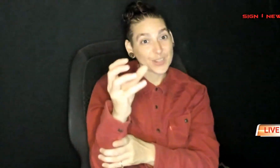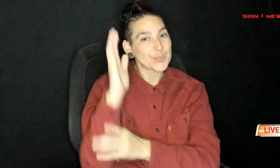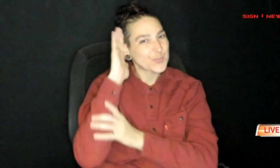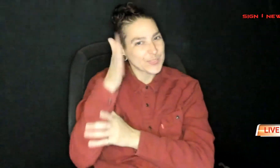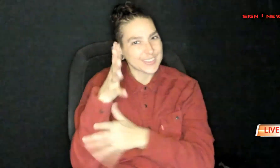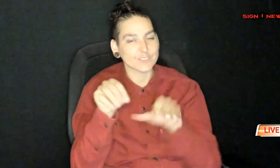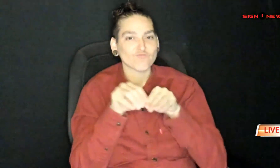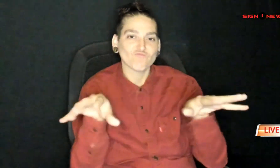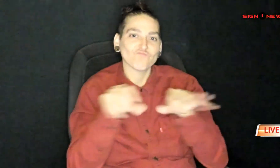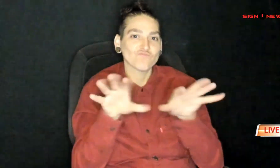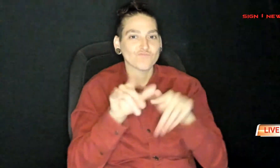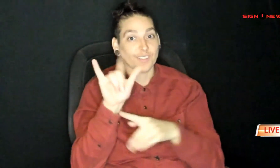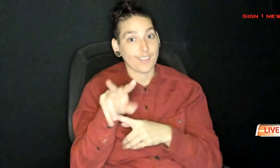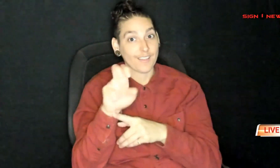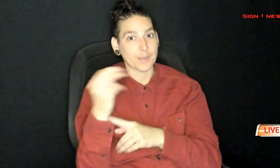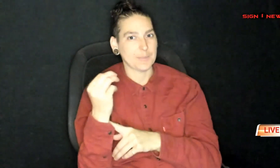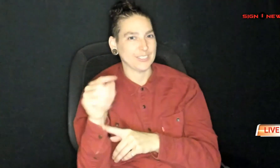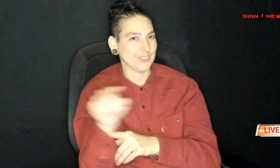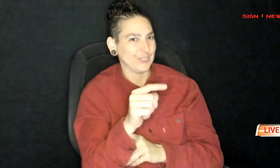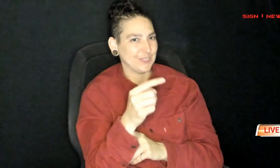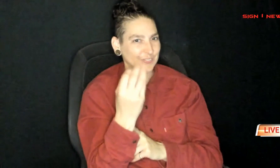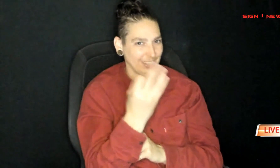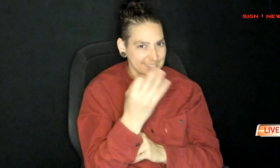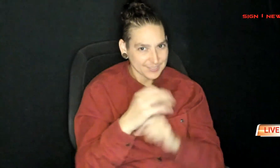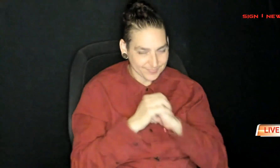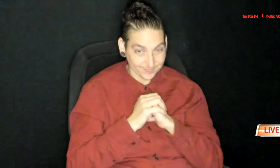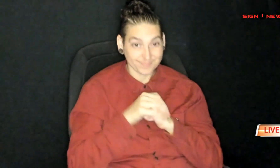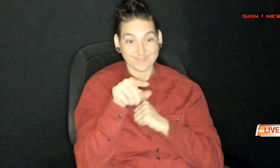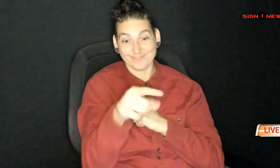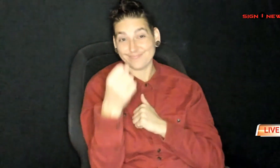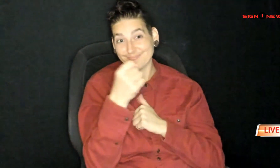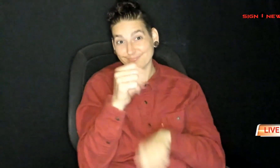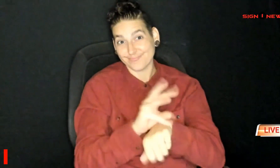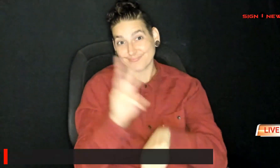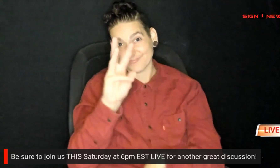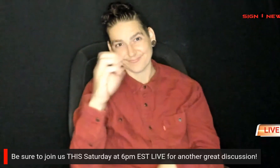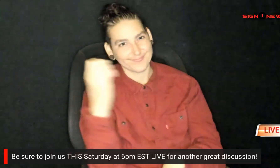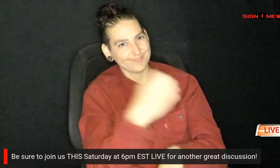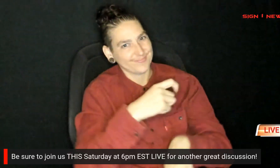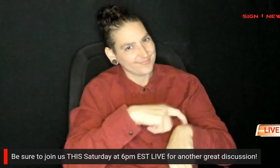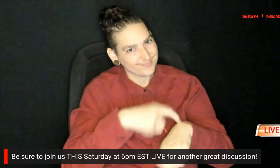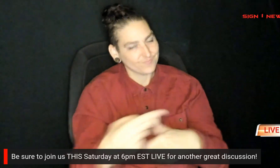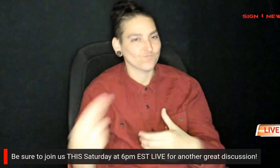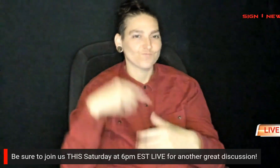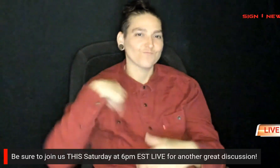Sign1News will be broadcasting live updates Monday through Friday then this Saturday at 6 PM Eastern